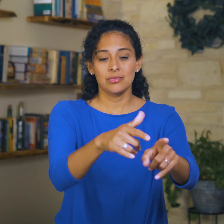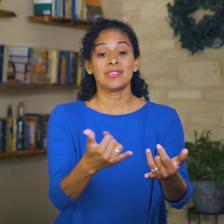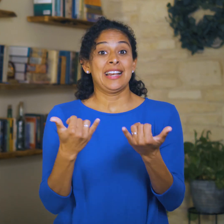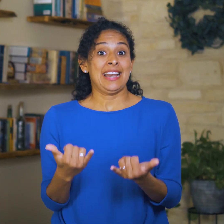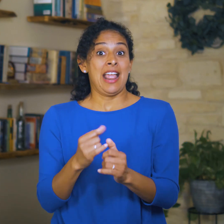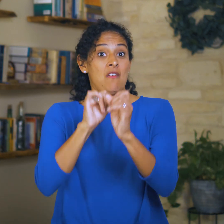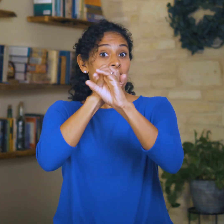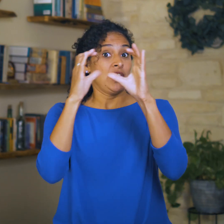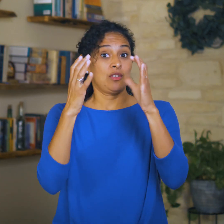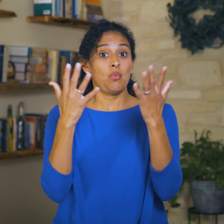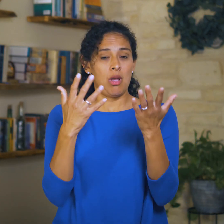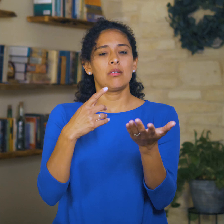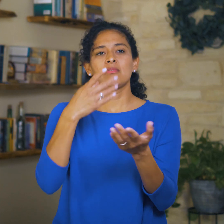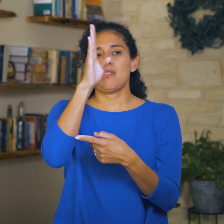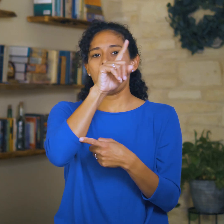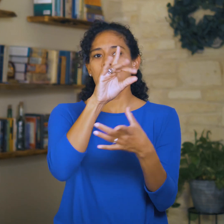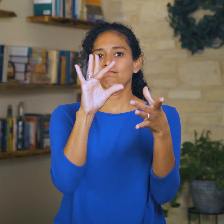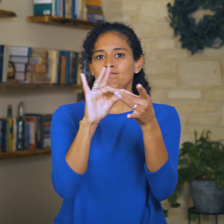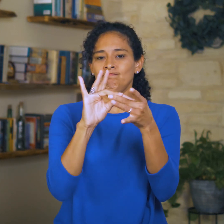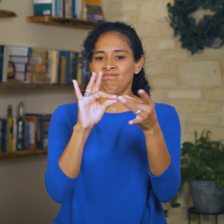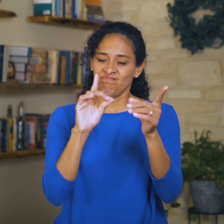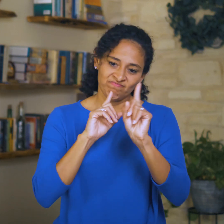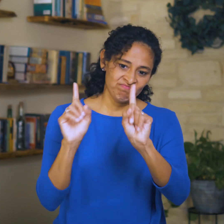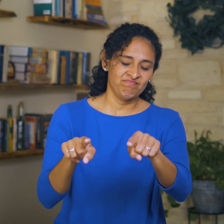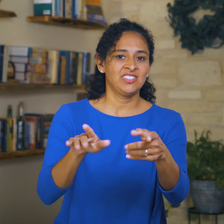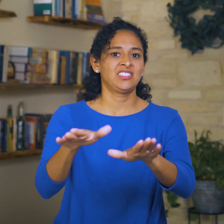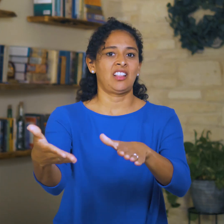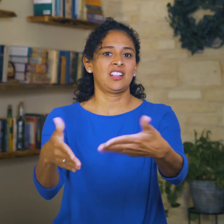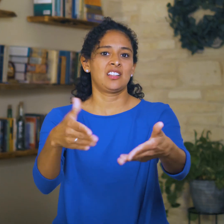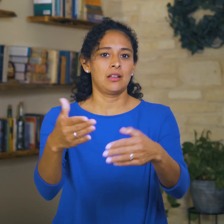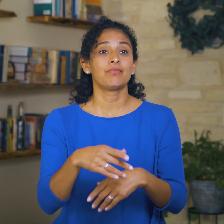Today the vision continues with God calling for death.